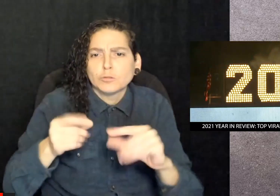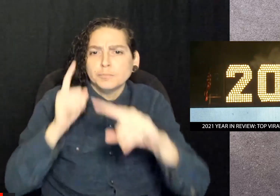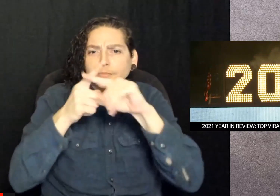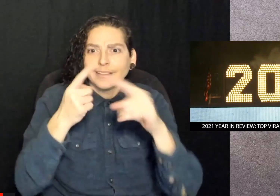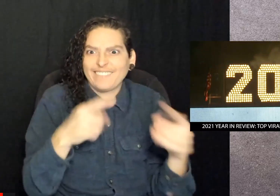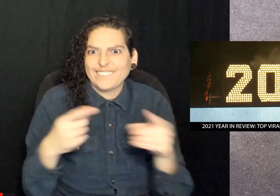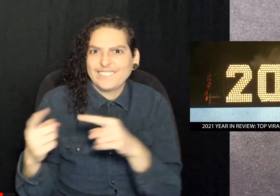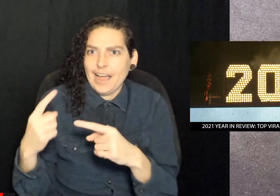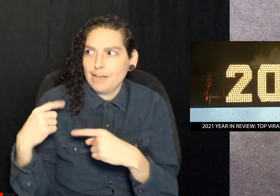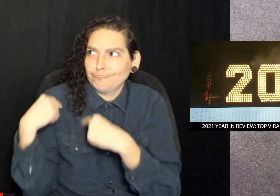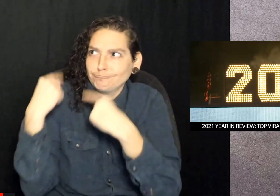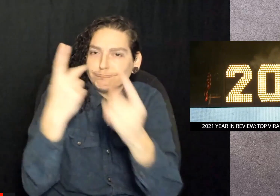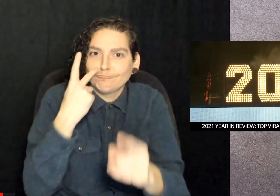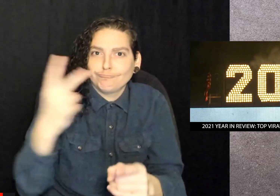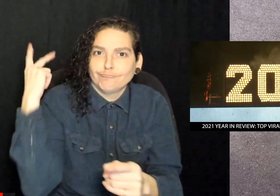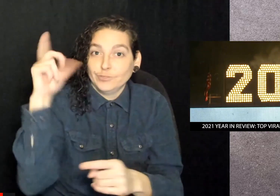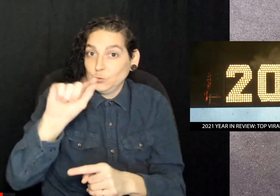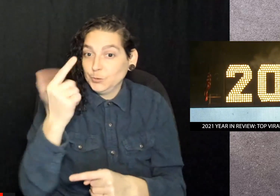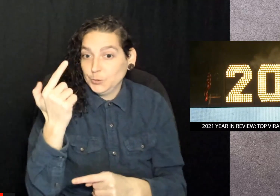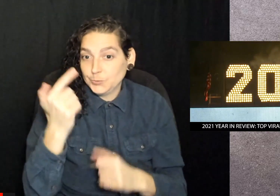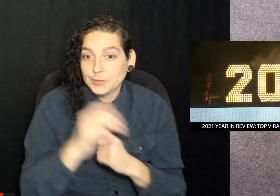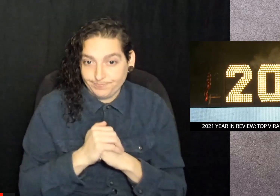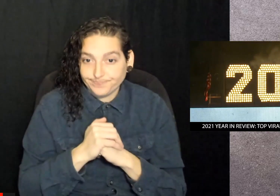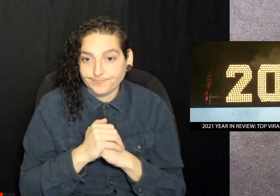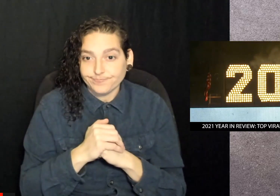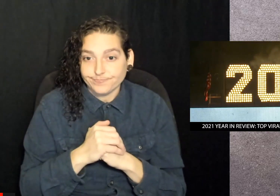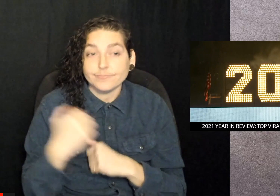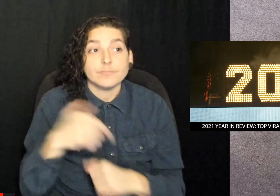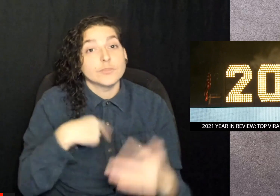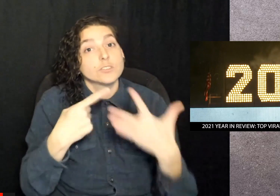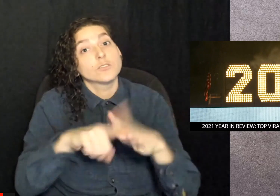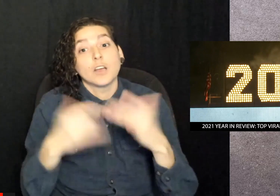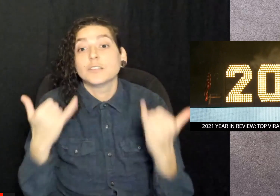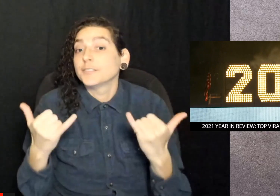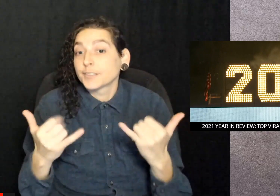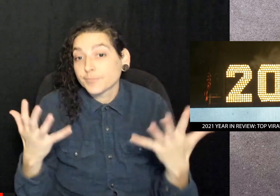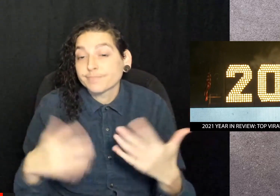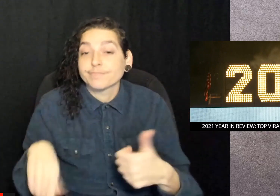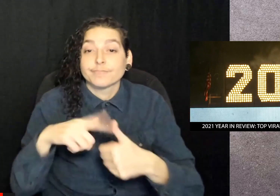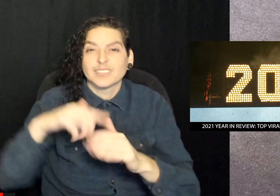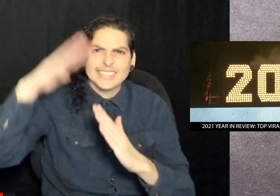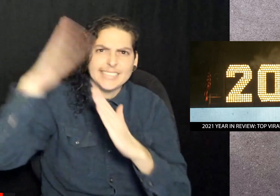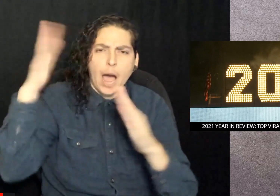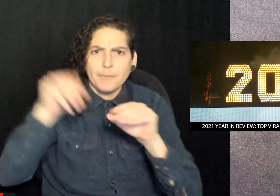some of the top stories and events in review in 2021 we start today